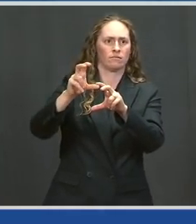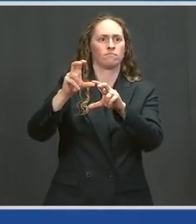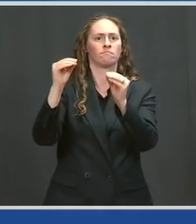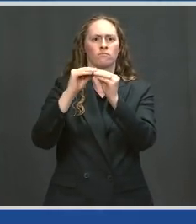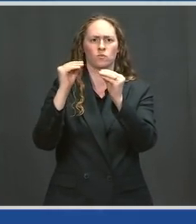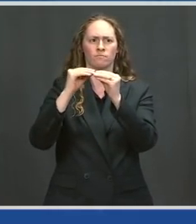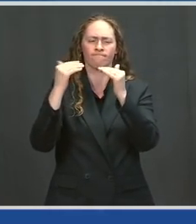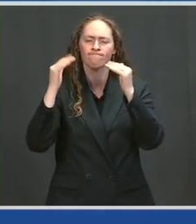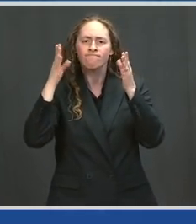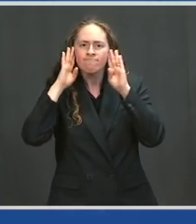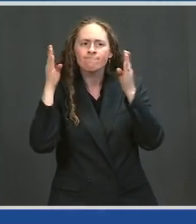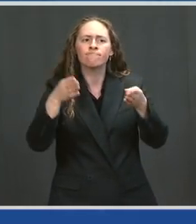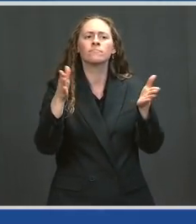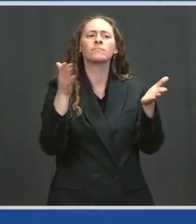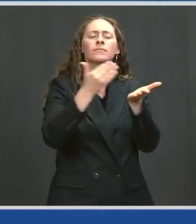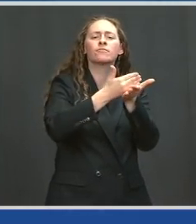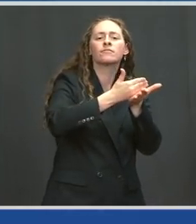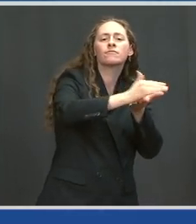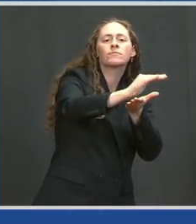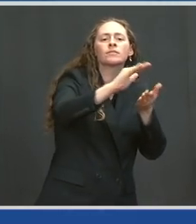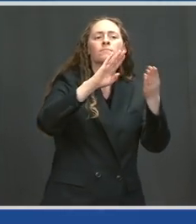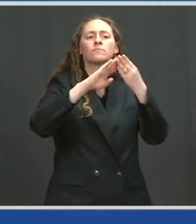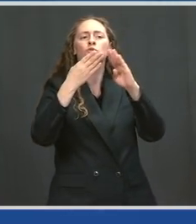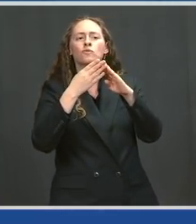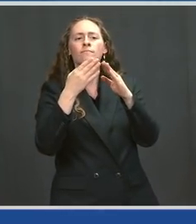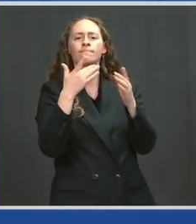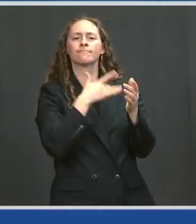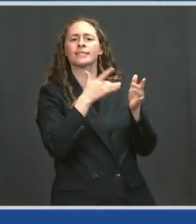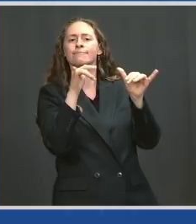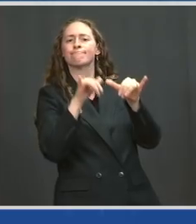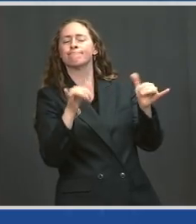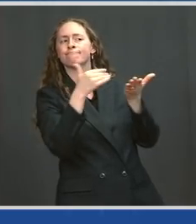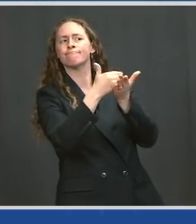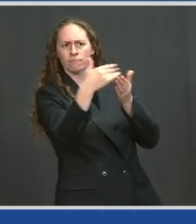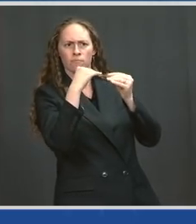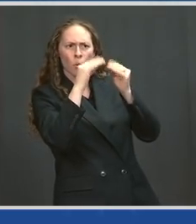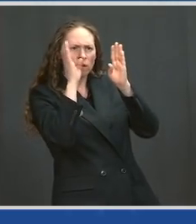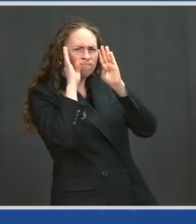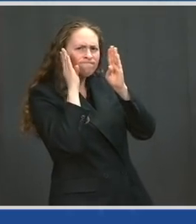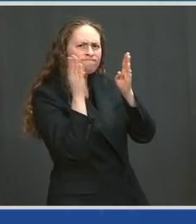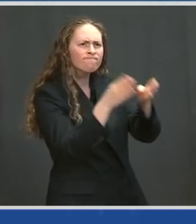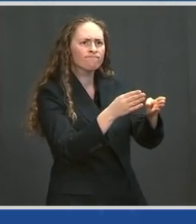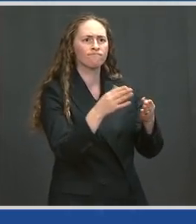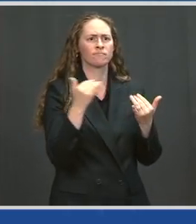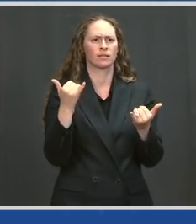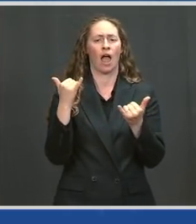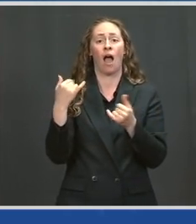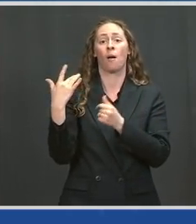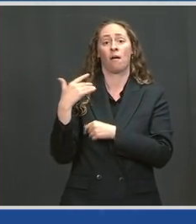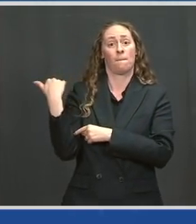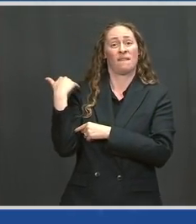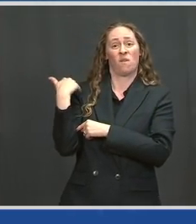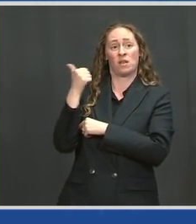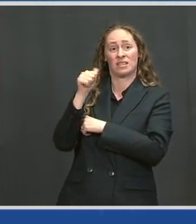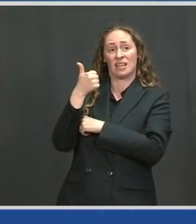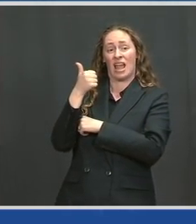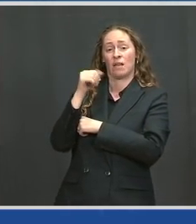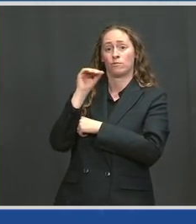including Black and Brown small businesses. Right now, it calls for 10 percent. I'm going to move that to 15 percent of every dollar spent will be spent.